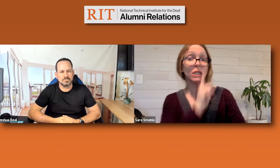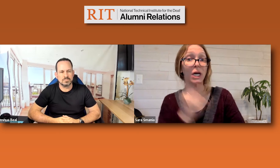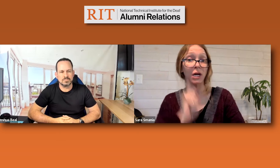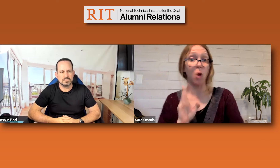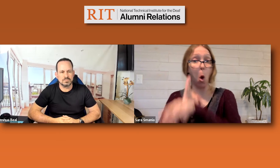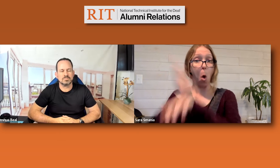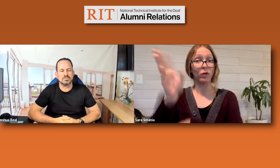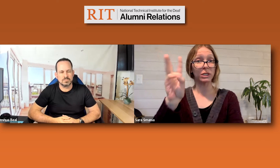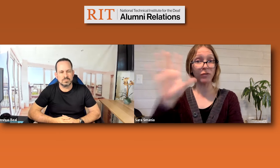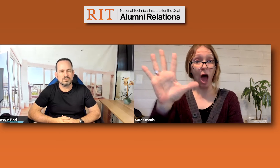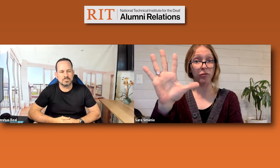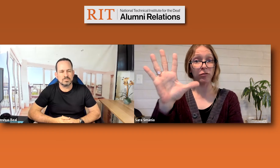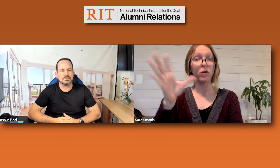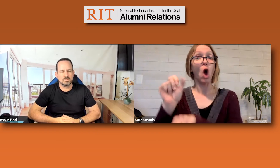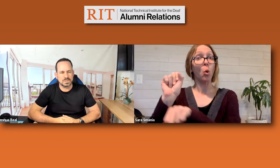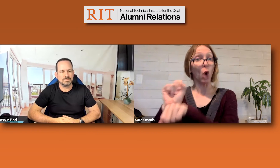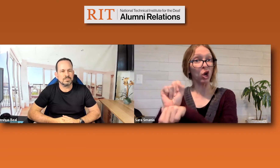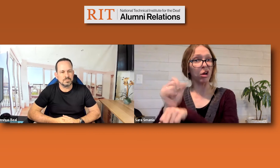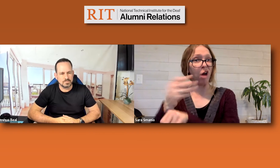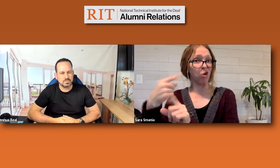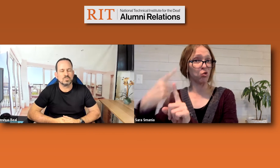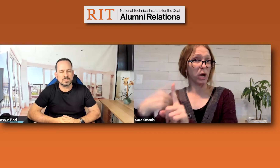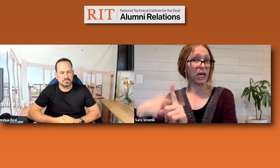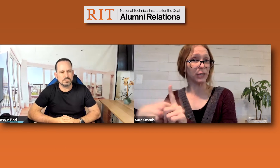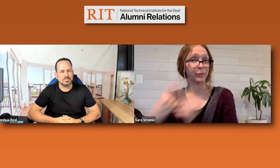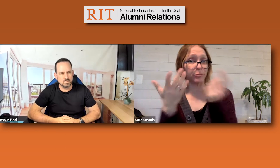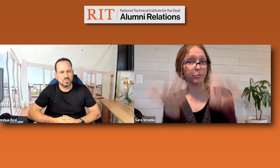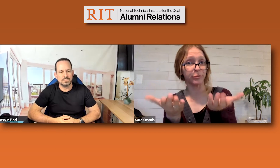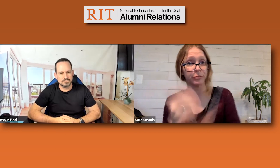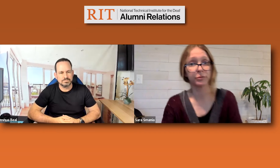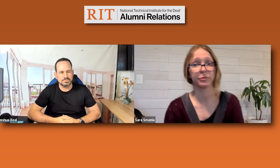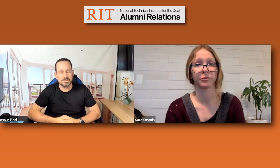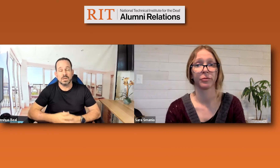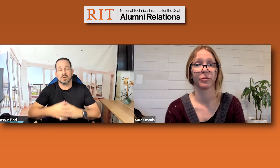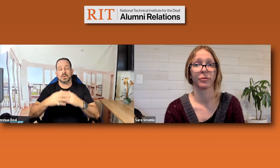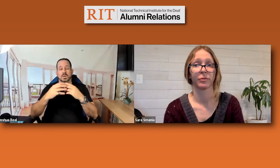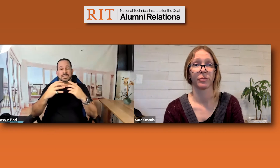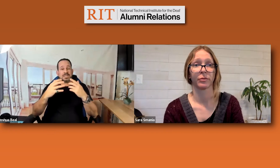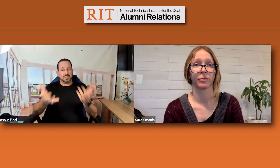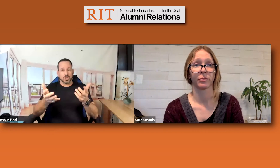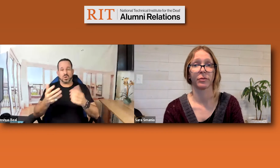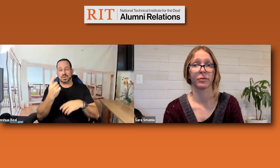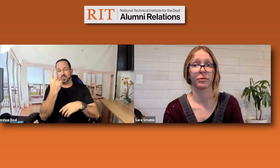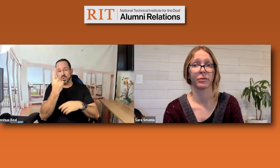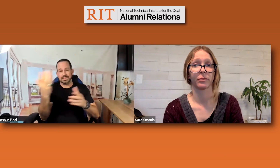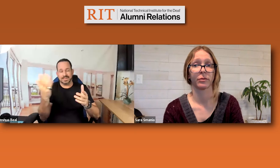"Are there any good ways to save if they're single, over 65, and working as well?"